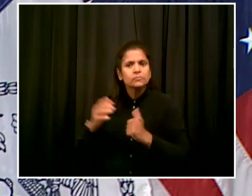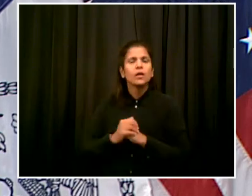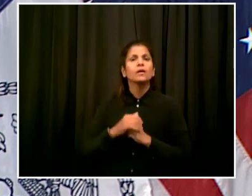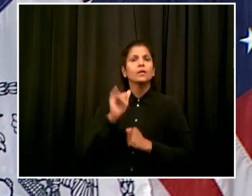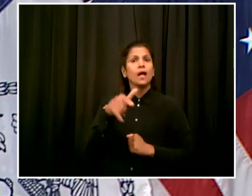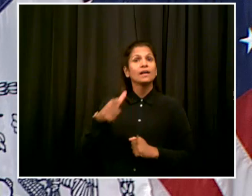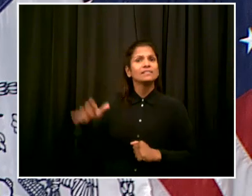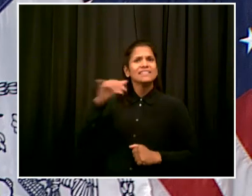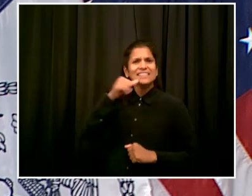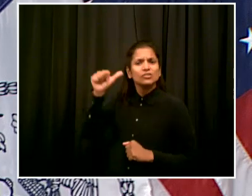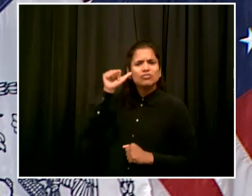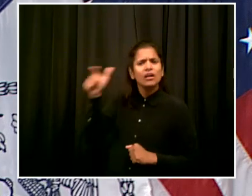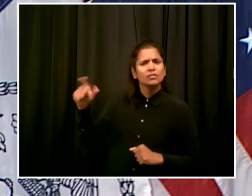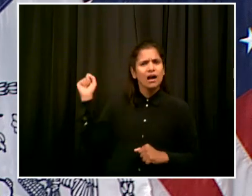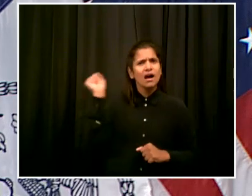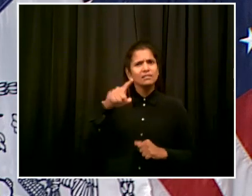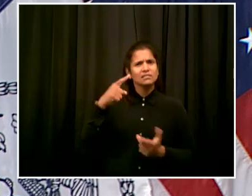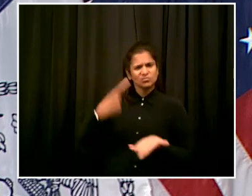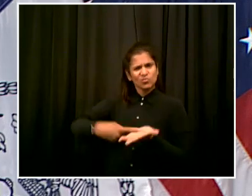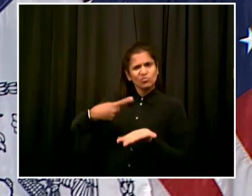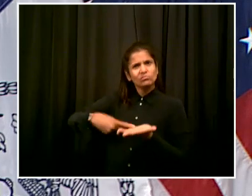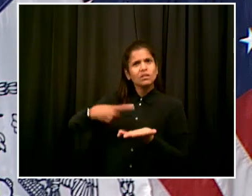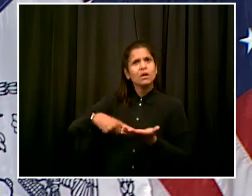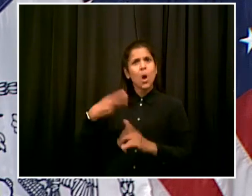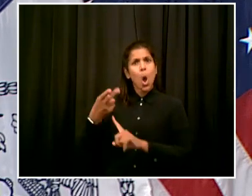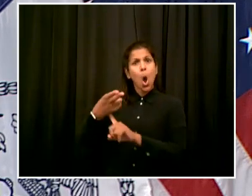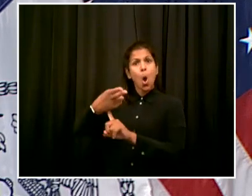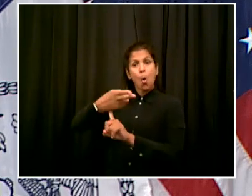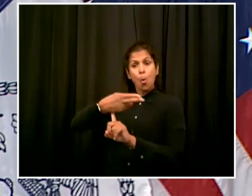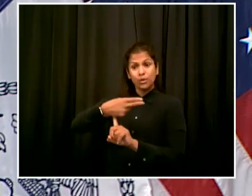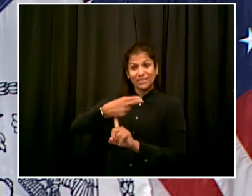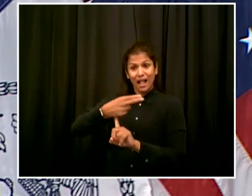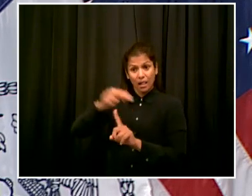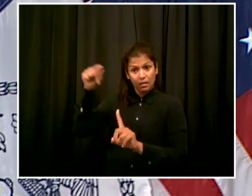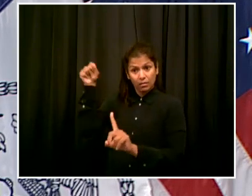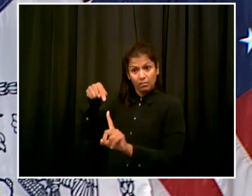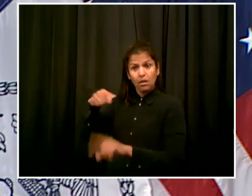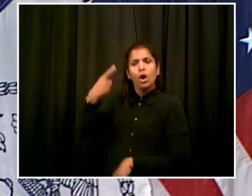YESTERDAY YU O TALKED ABUTO